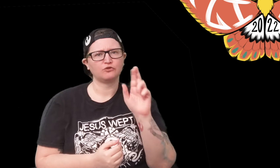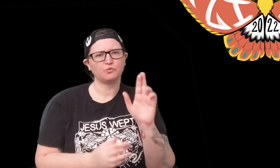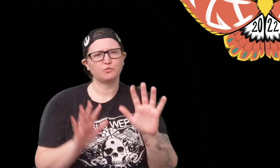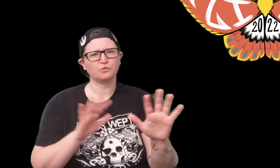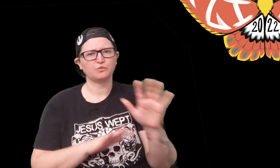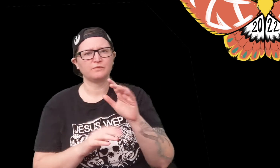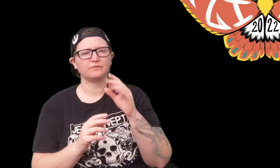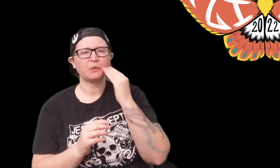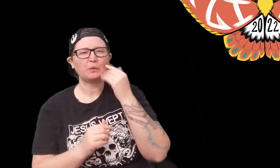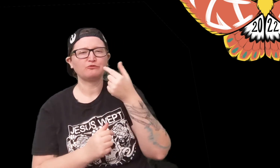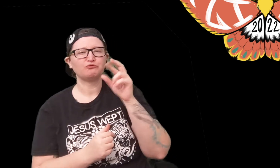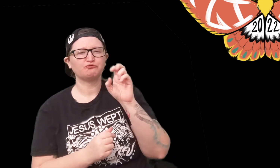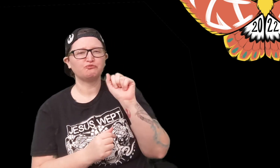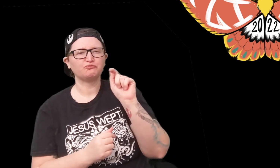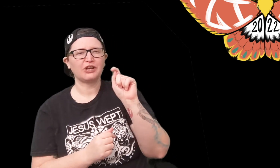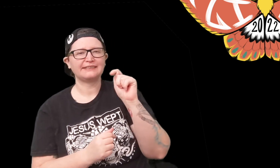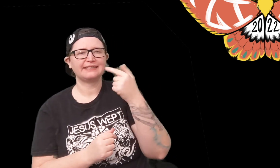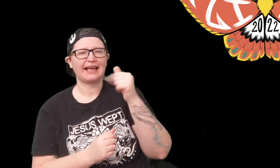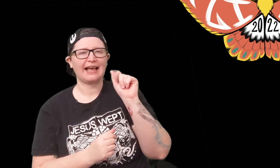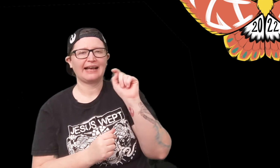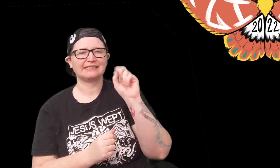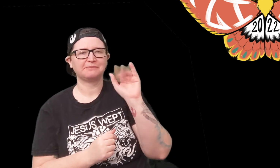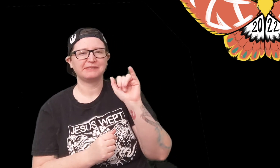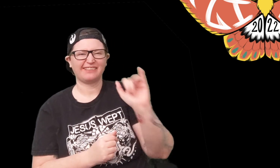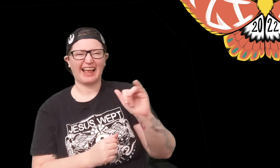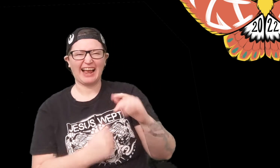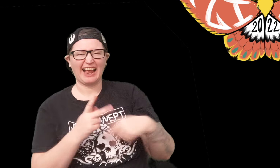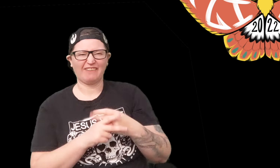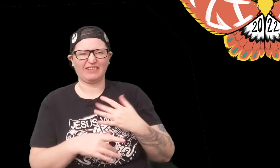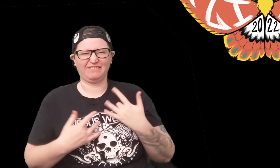Art Noveau kind of Great Gatsby sort of feel